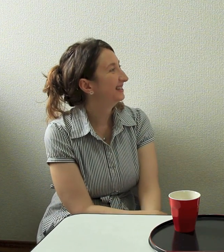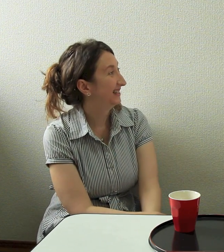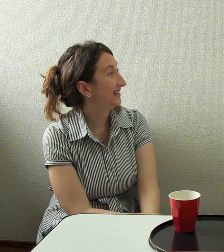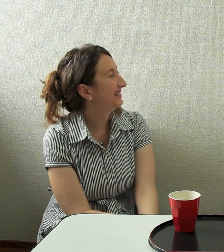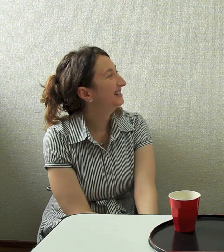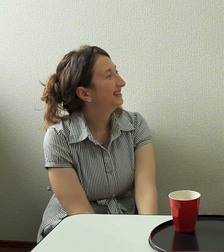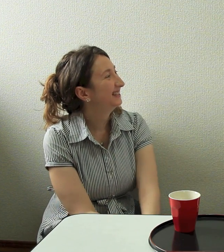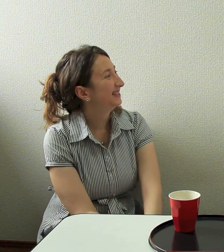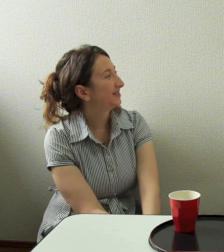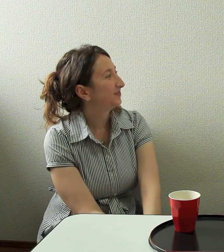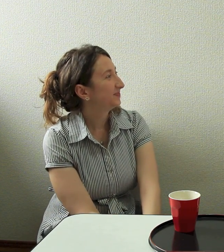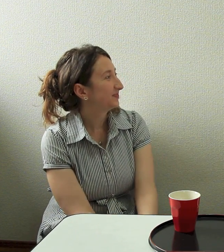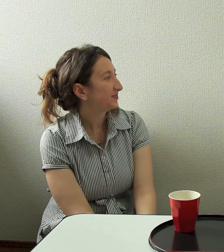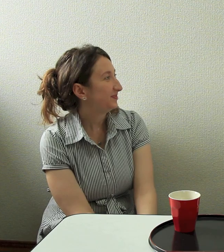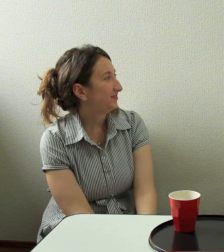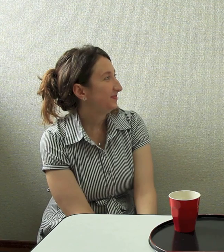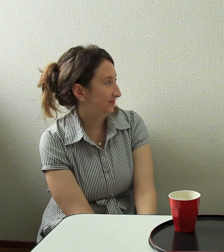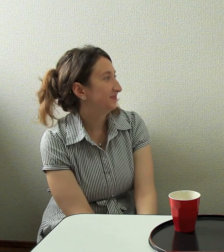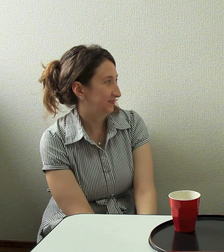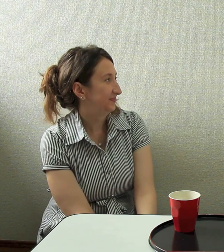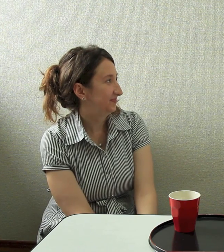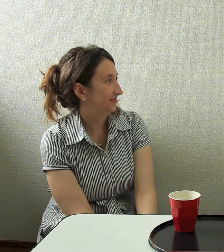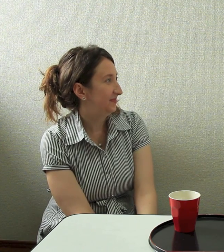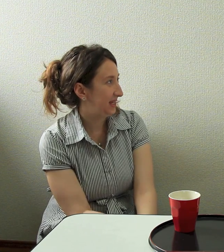They're Chinese, so I'd say it's both.